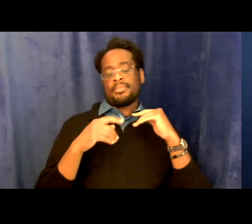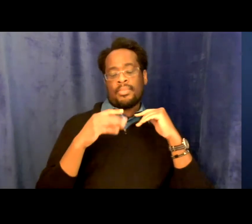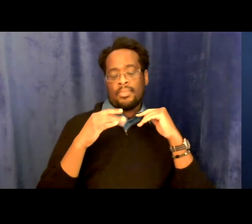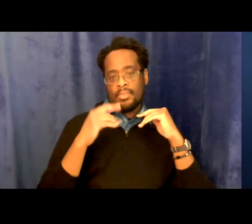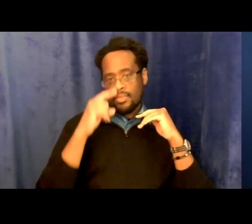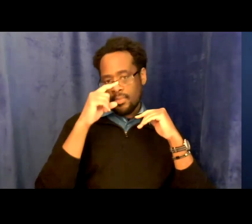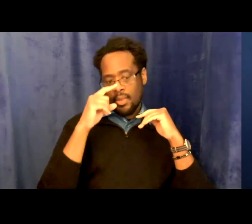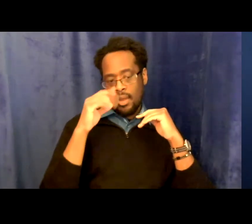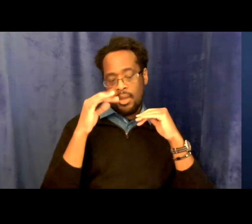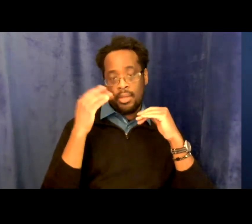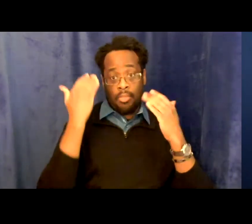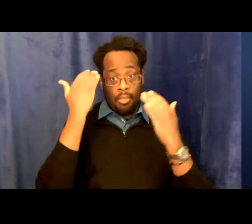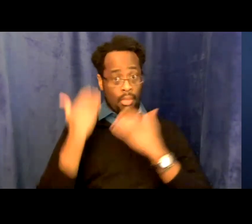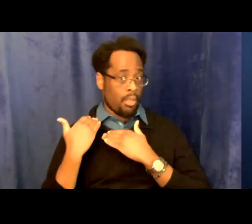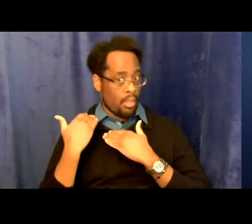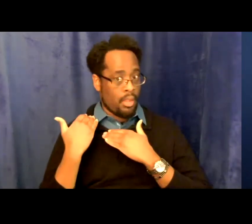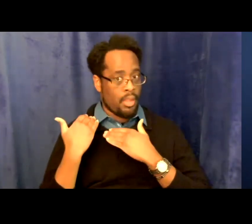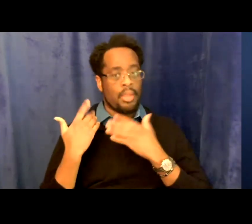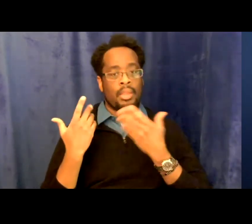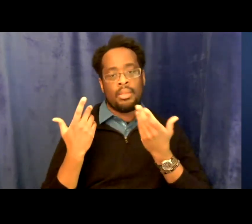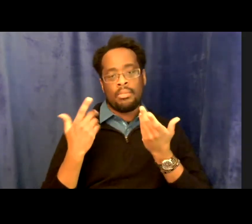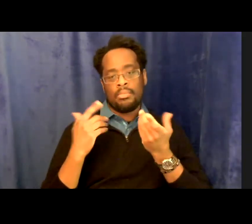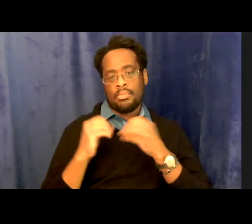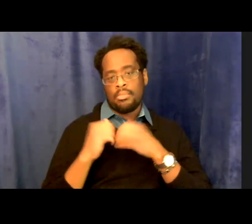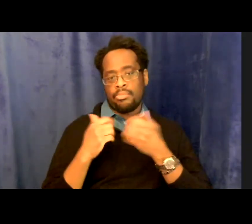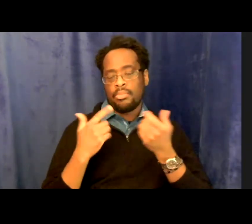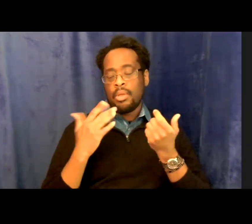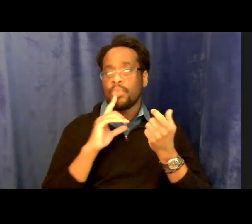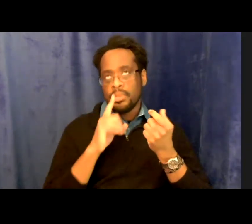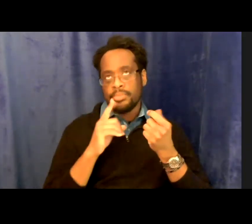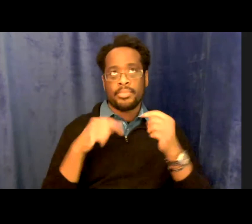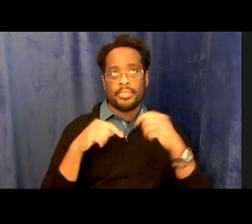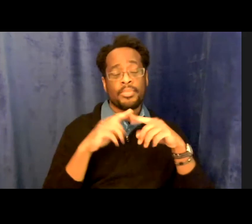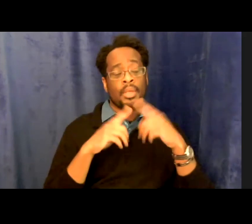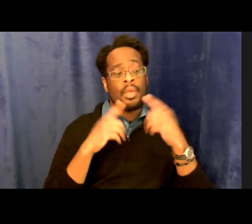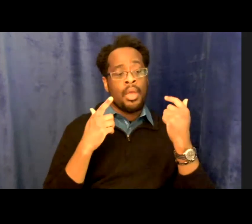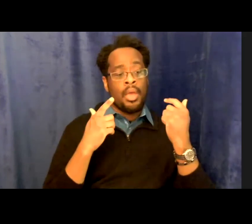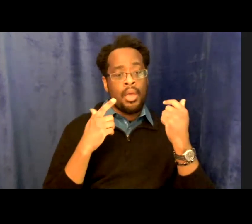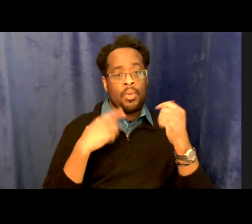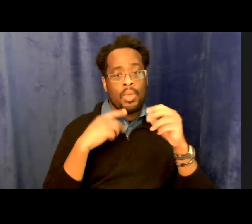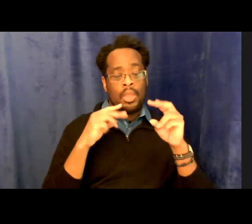and we're gonna do an interpreter switch and joseph is saying well let me go back